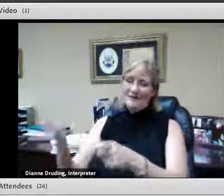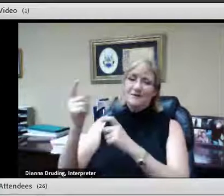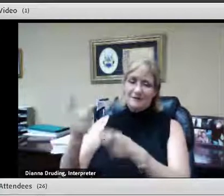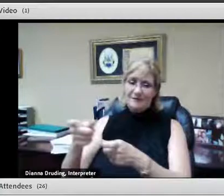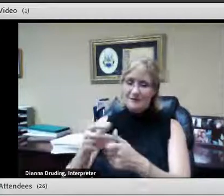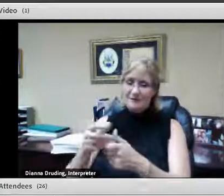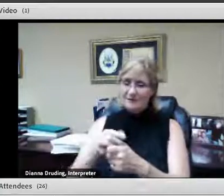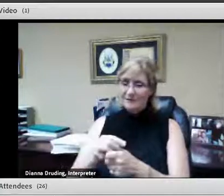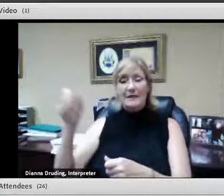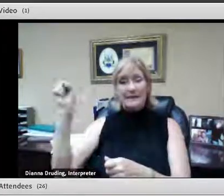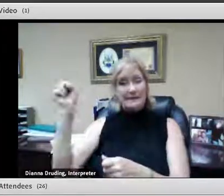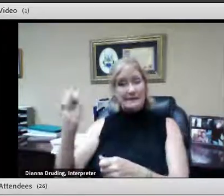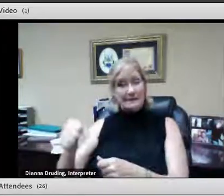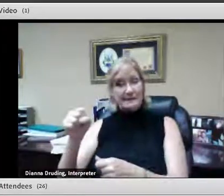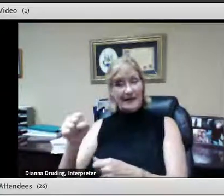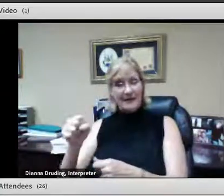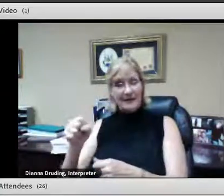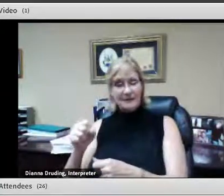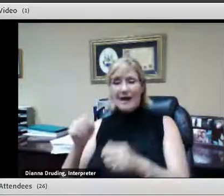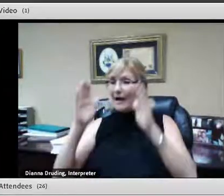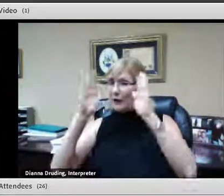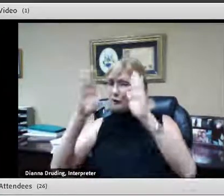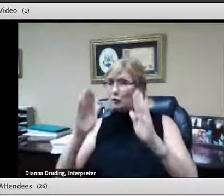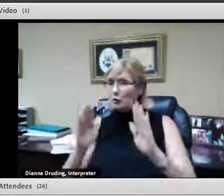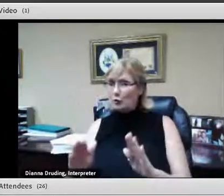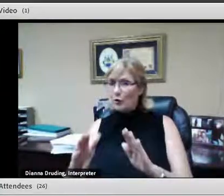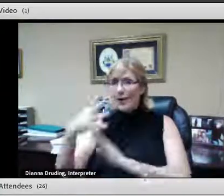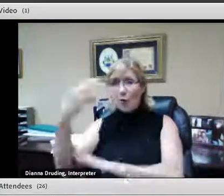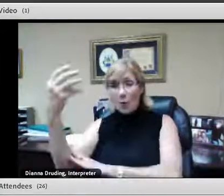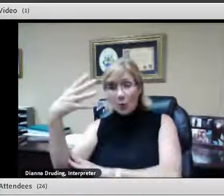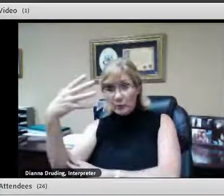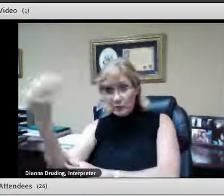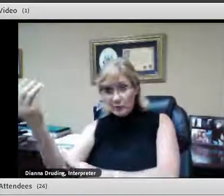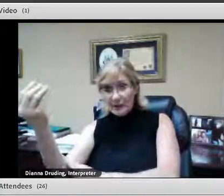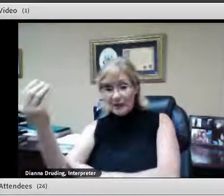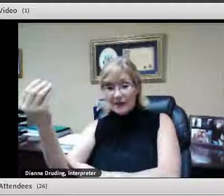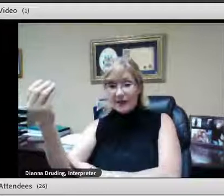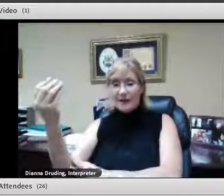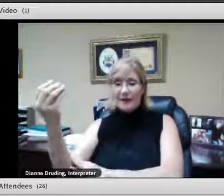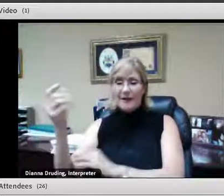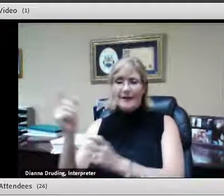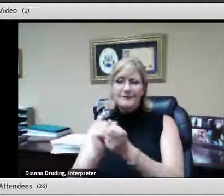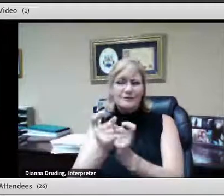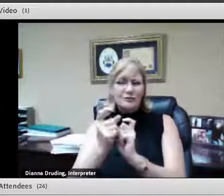Yes, it's great for getting outside and a change of pace.